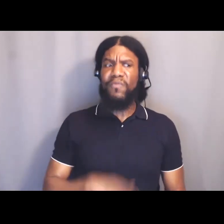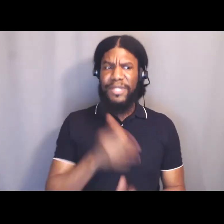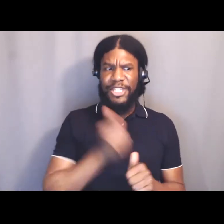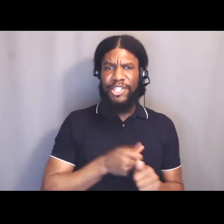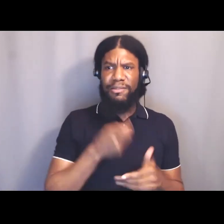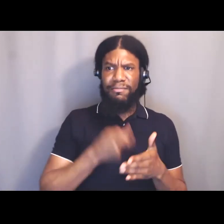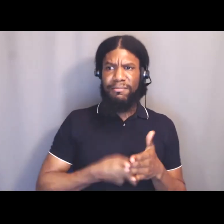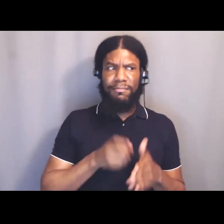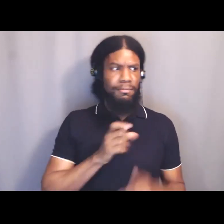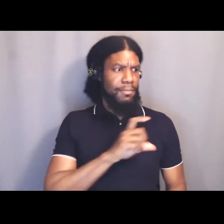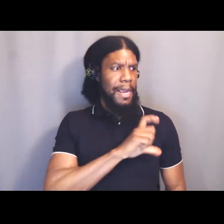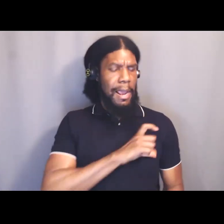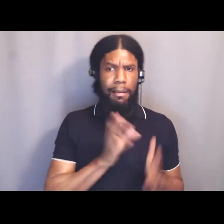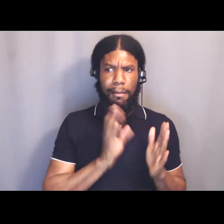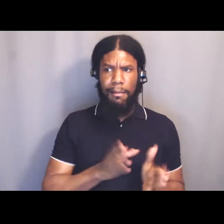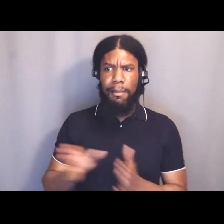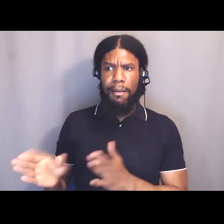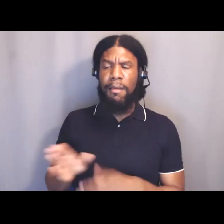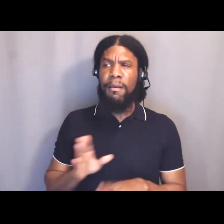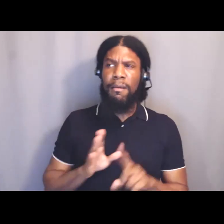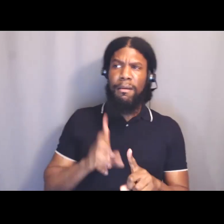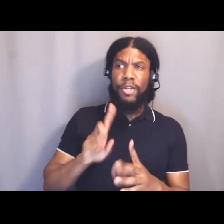is more than that, plus benefits, yeah.